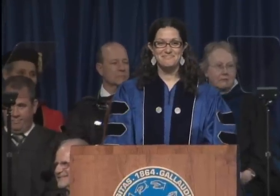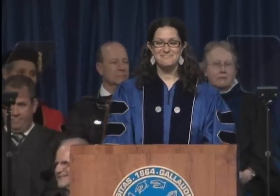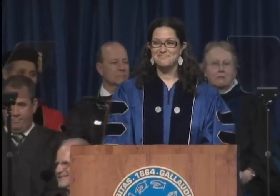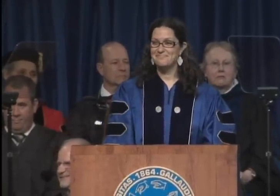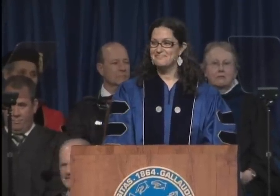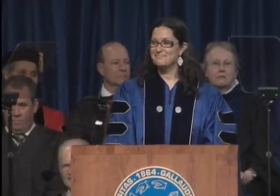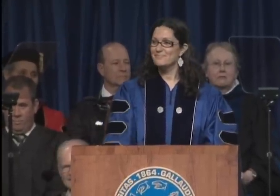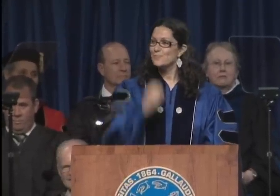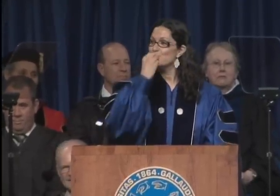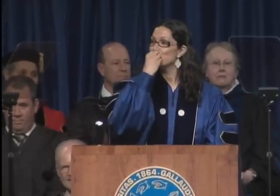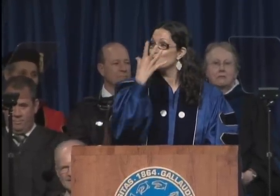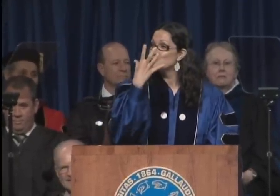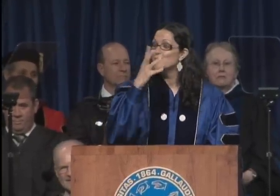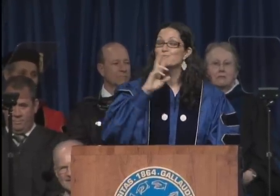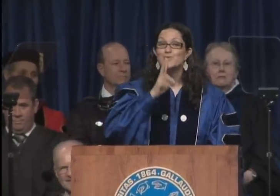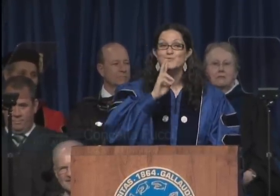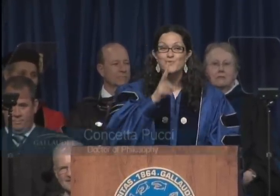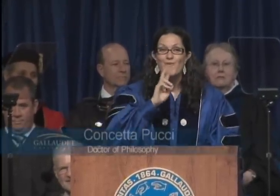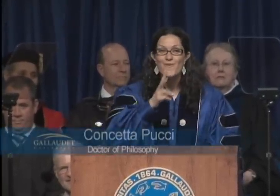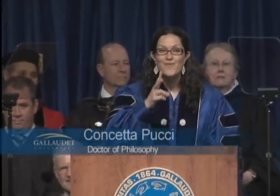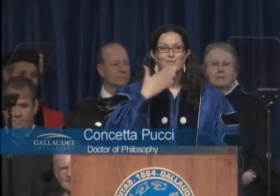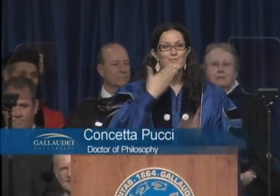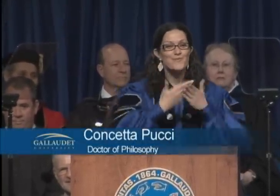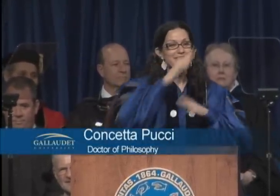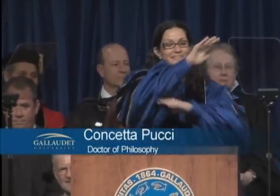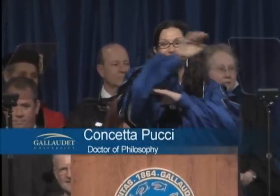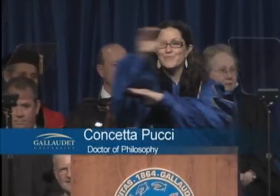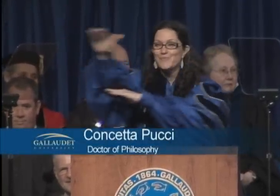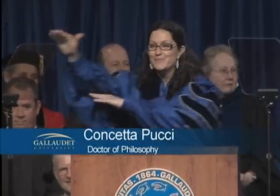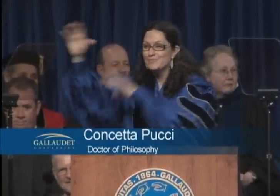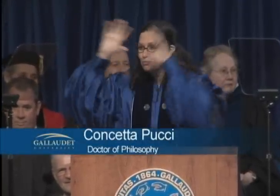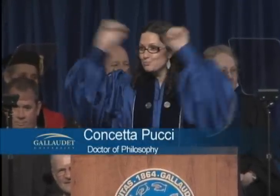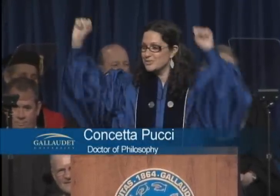Wow! Buon pomeriggio!